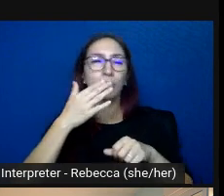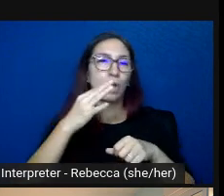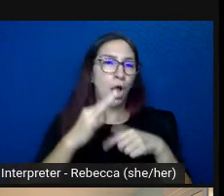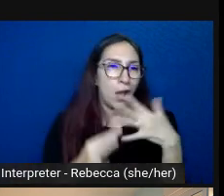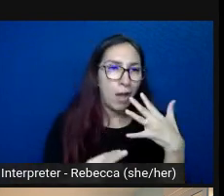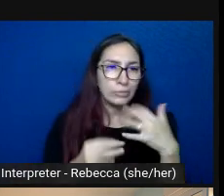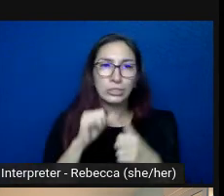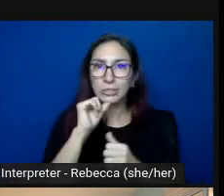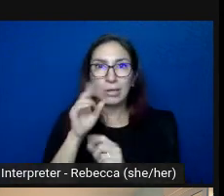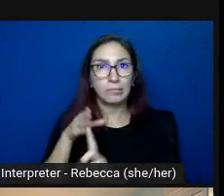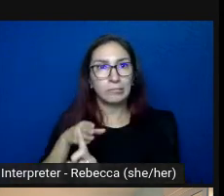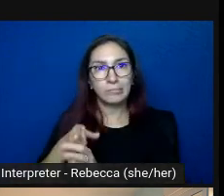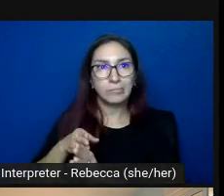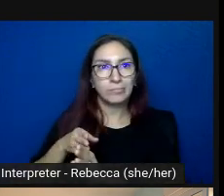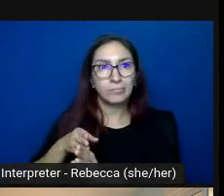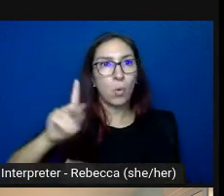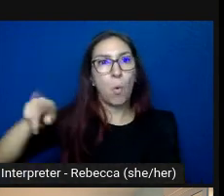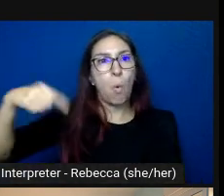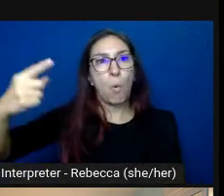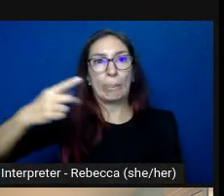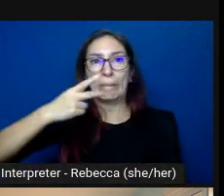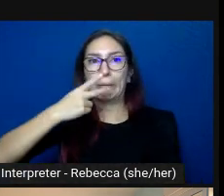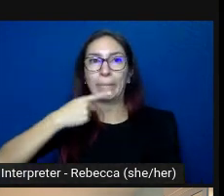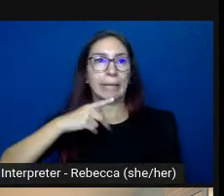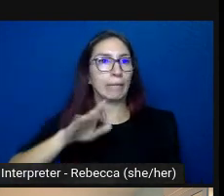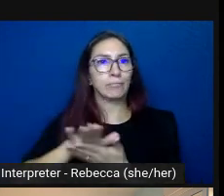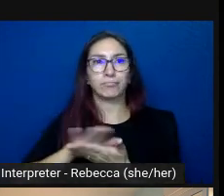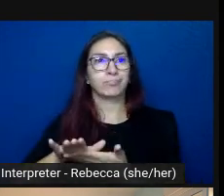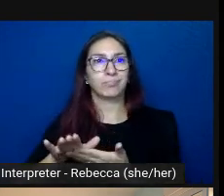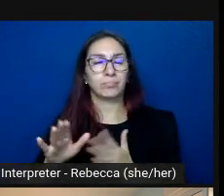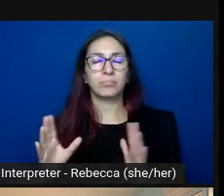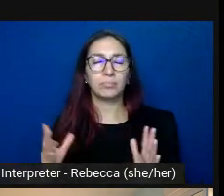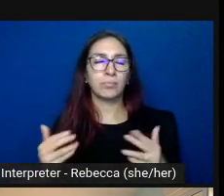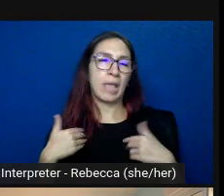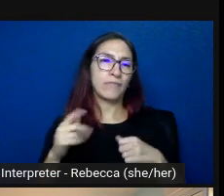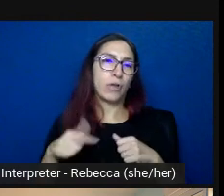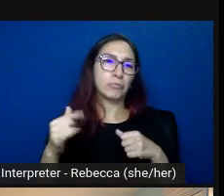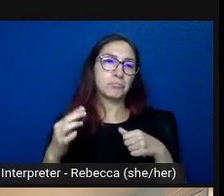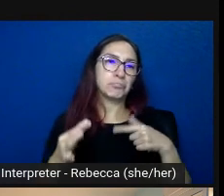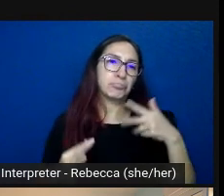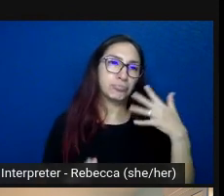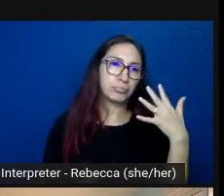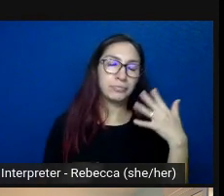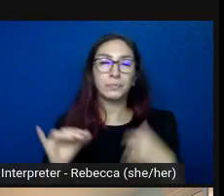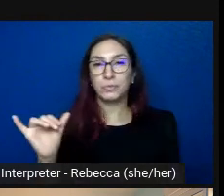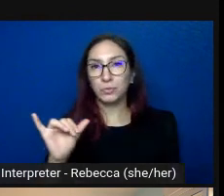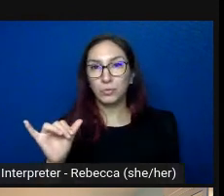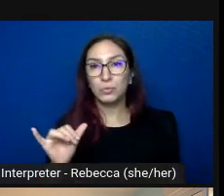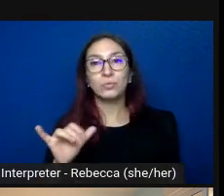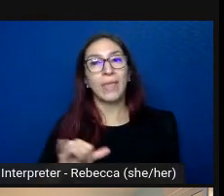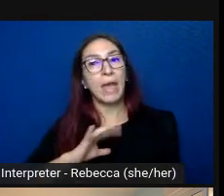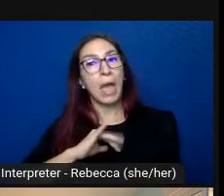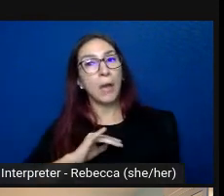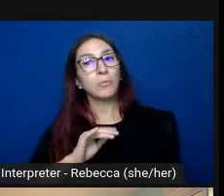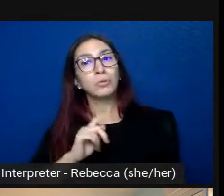It was interesting in that sense, so people could use it